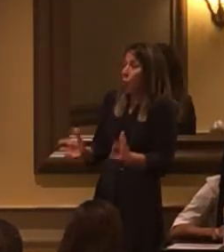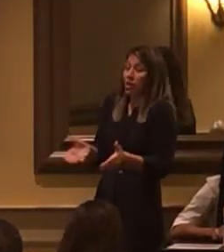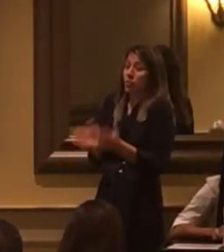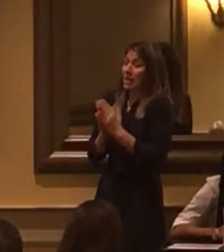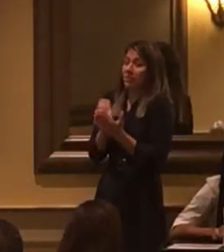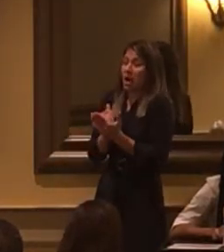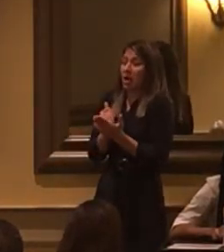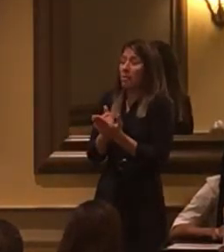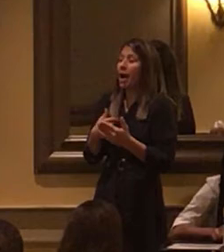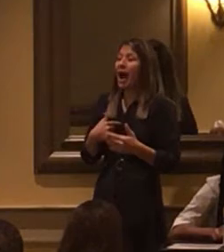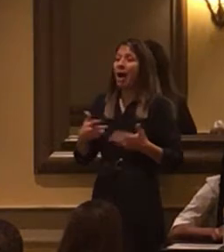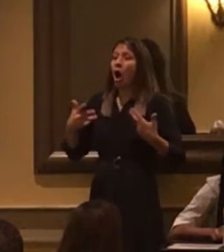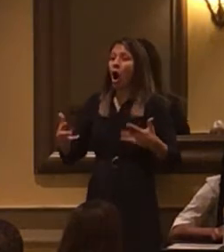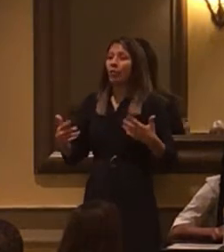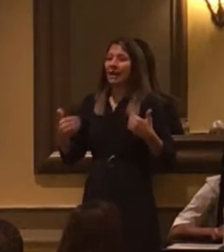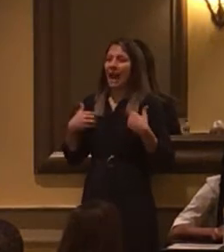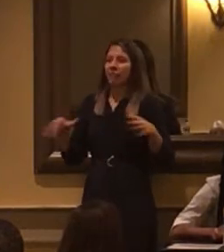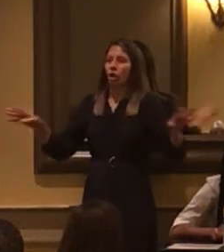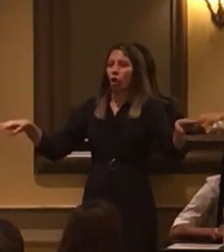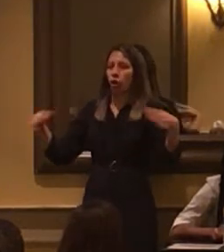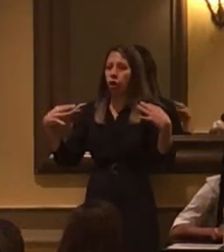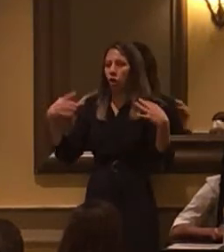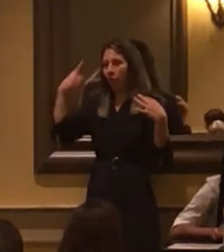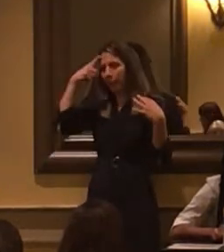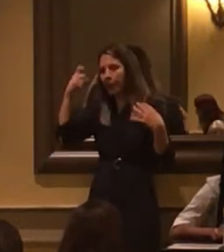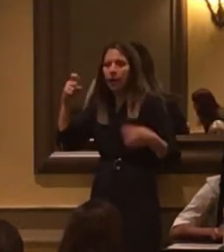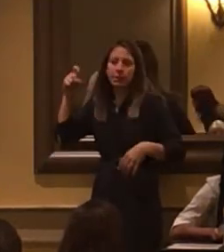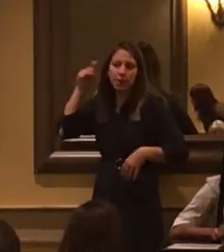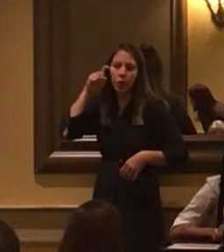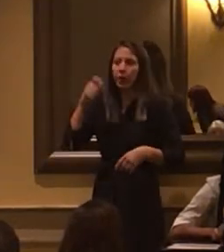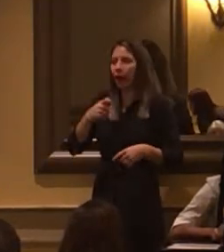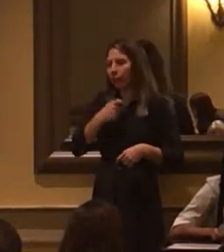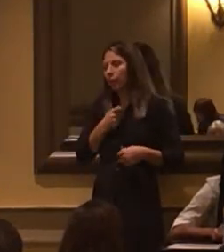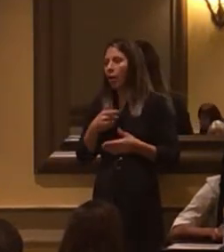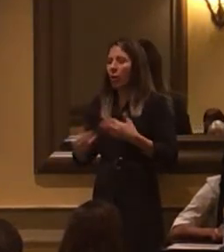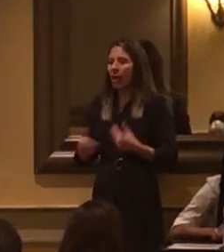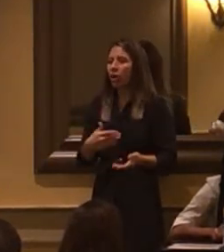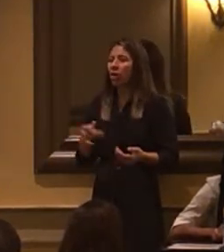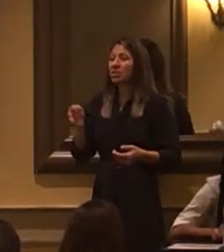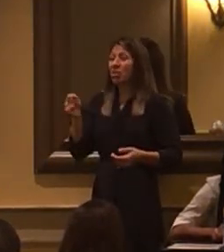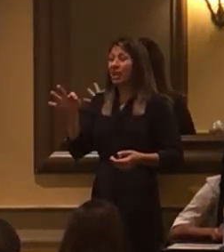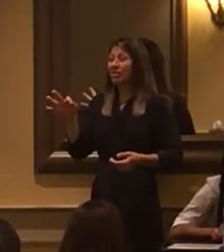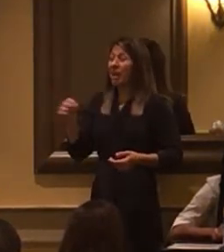and they don't wanna say help. So, if you'll walk over there and they'll like feel OK,